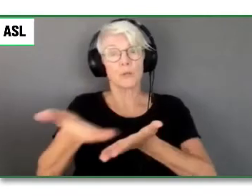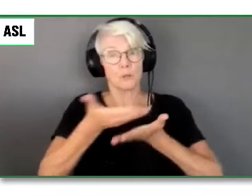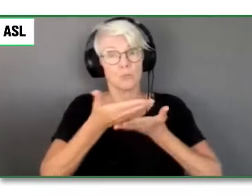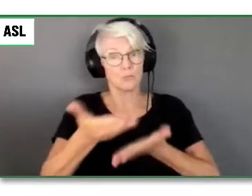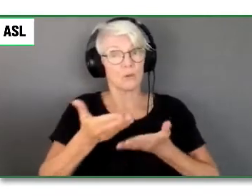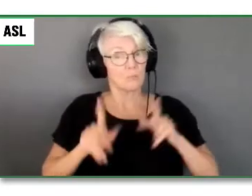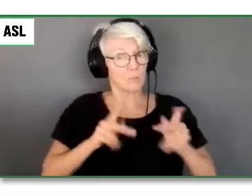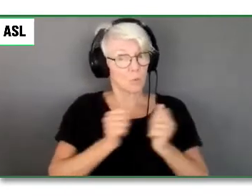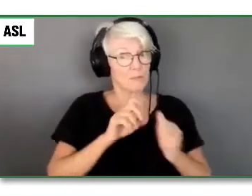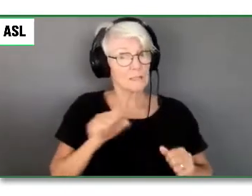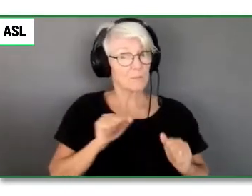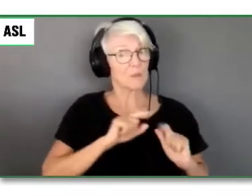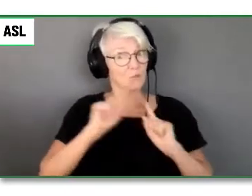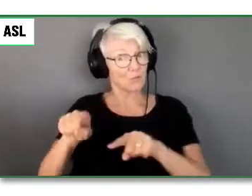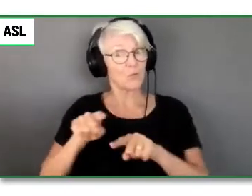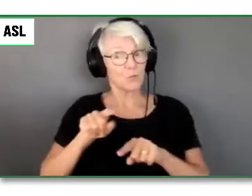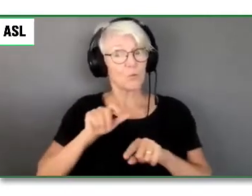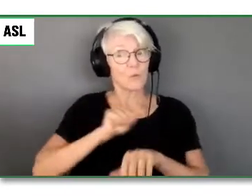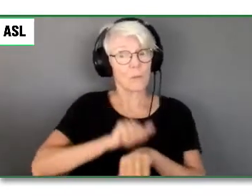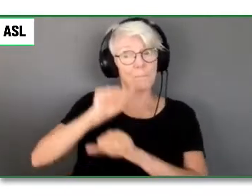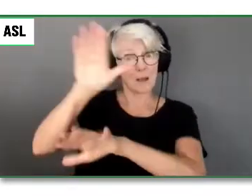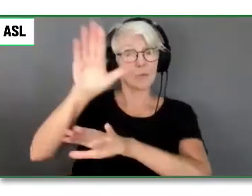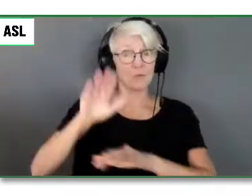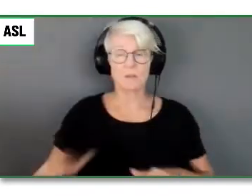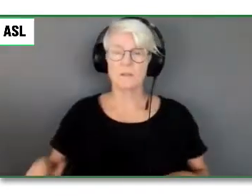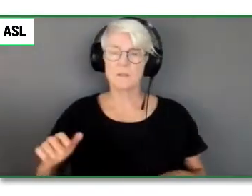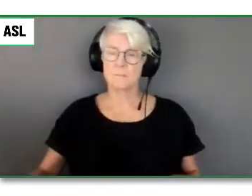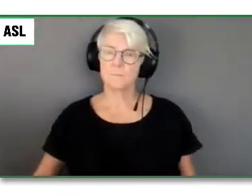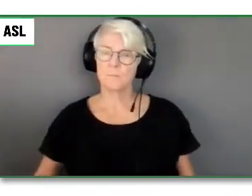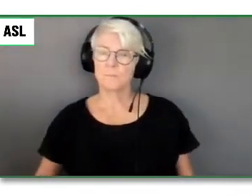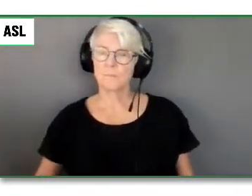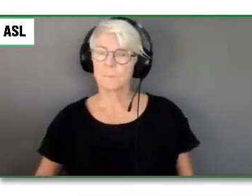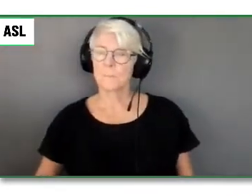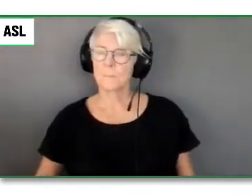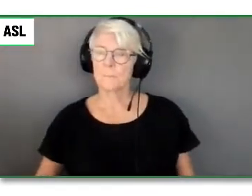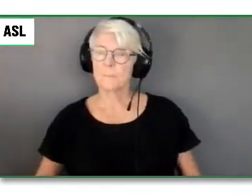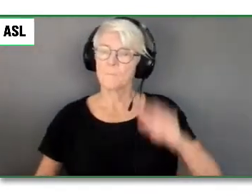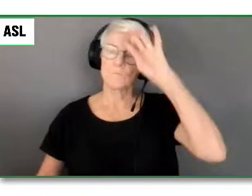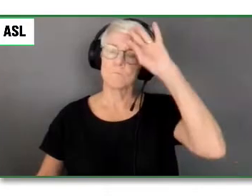We decided together that with the friend who is holding the wheelchair